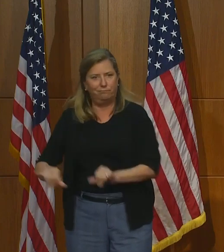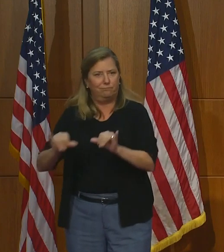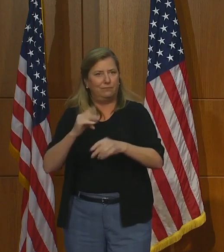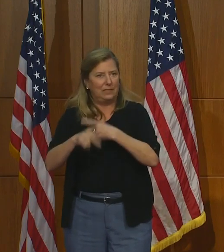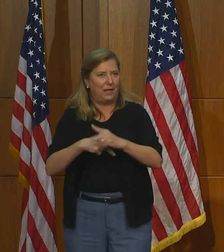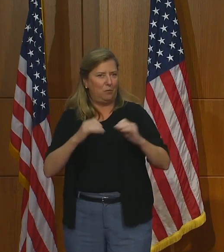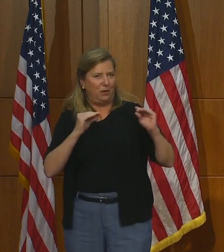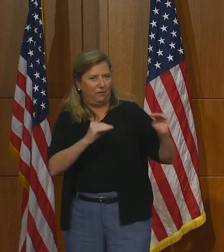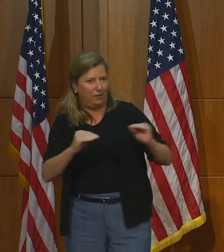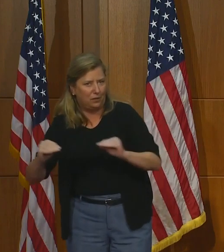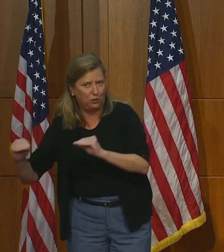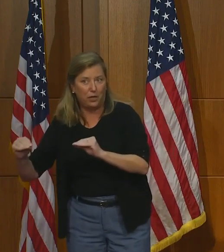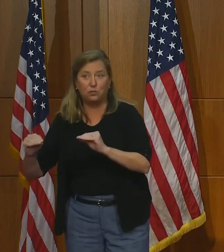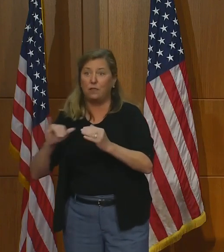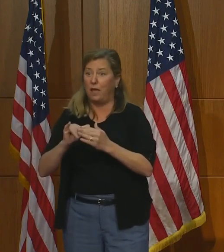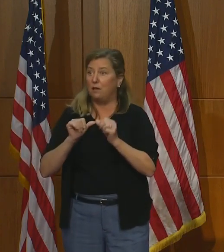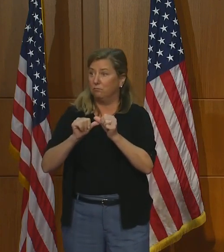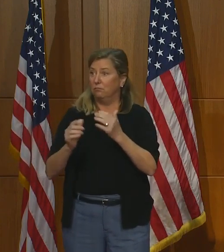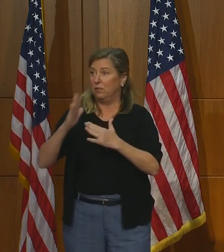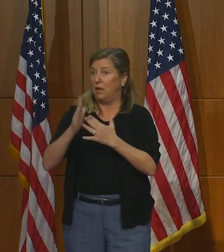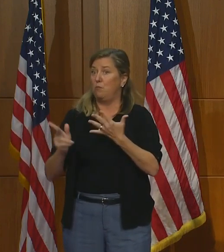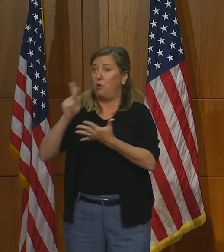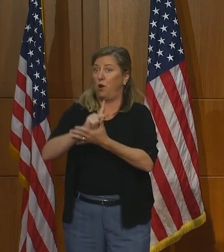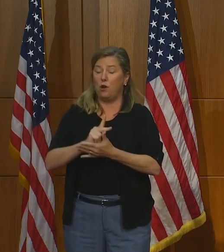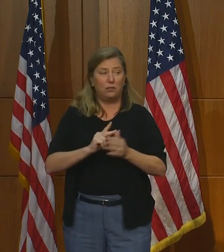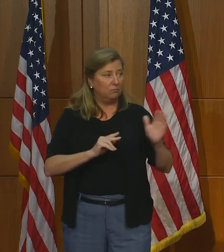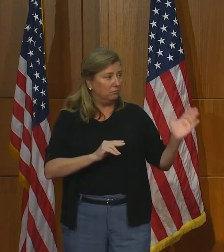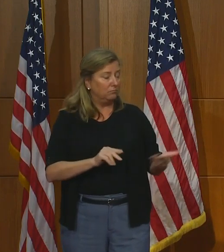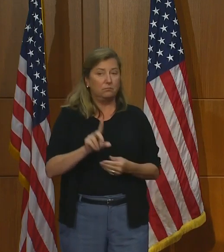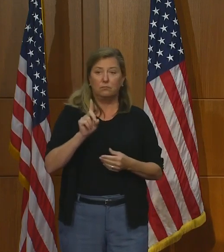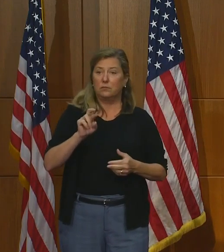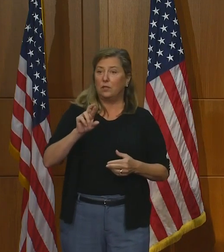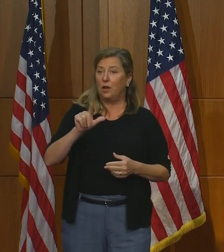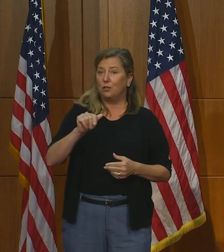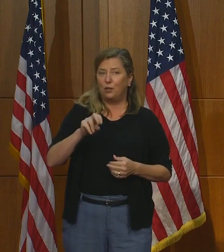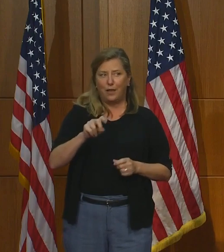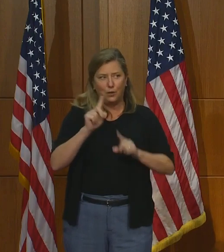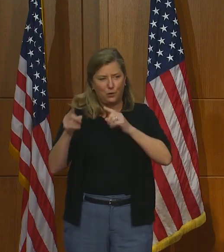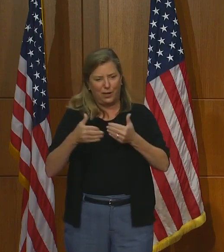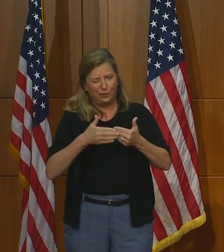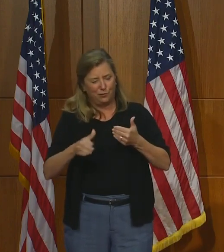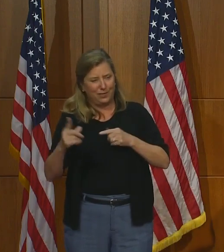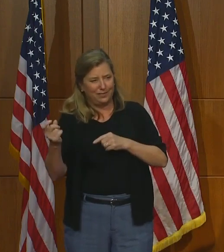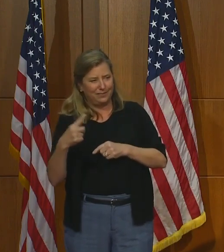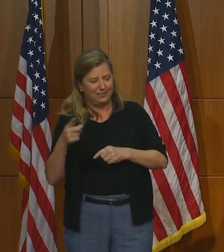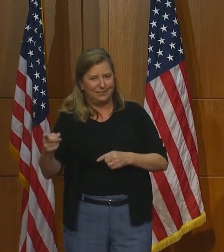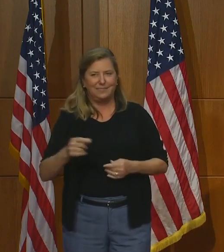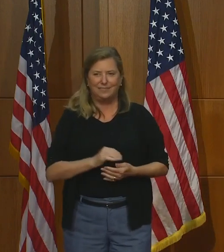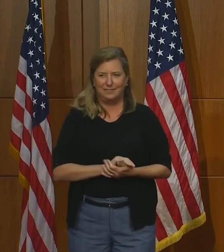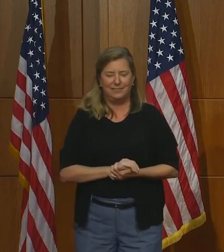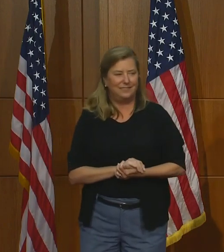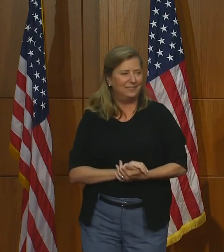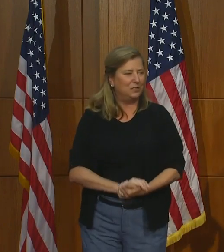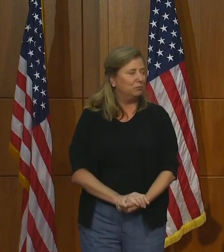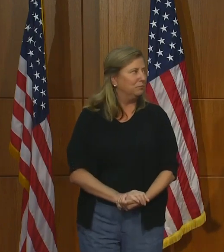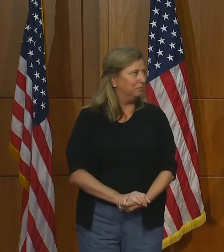THE QUALITY IN LIFE IT'S ACCESS TO EDUCATION SO WILL CONTINUE TO MAKE THAT A TOP PRODUCT. OUT